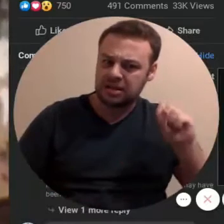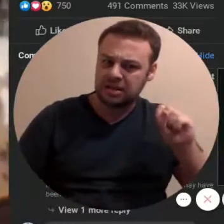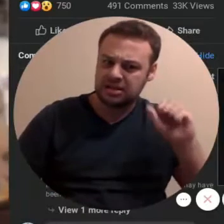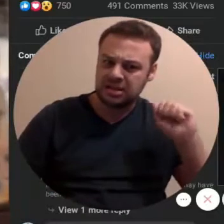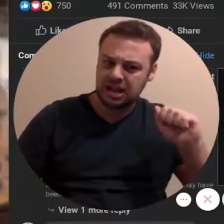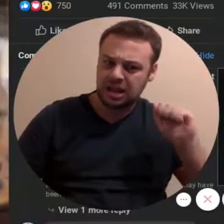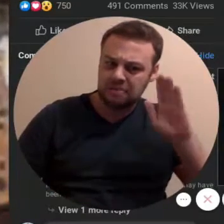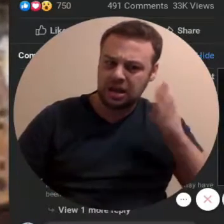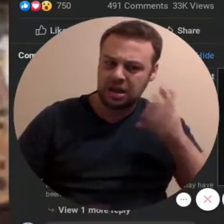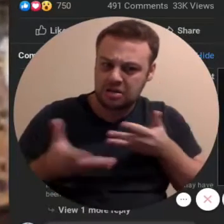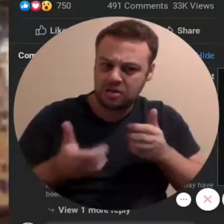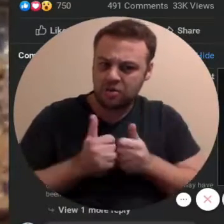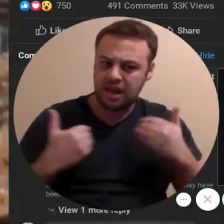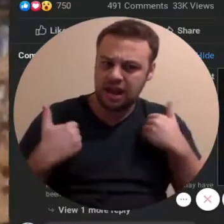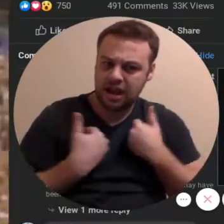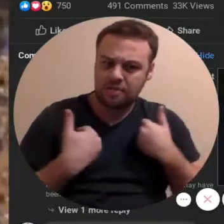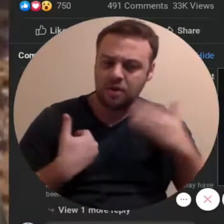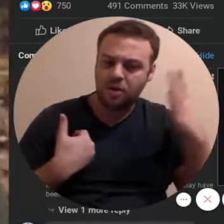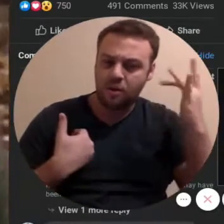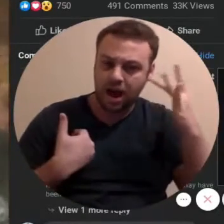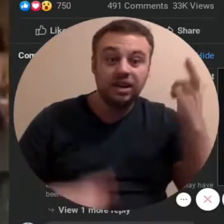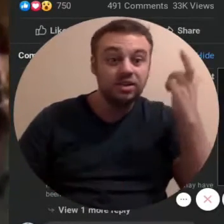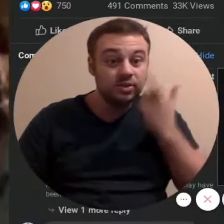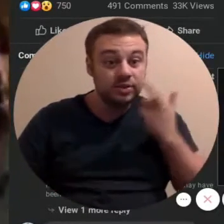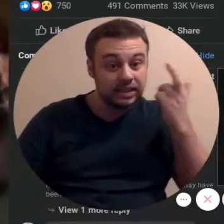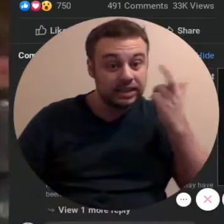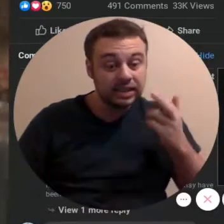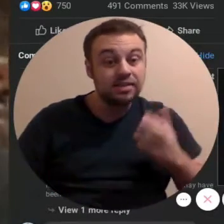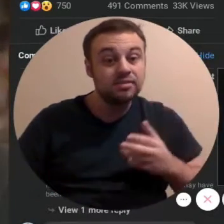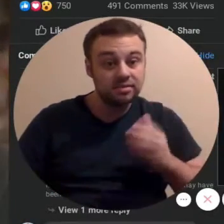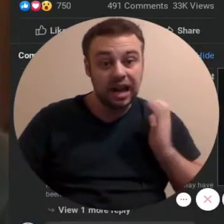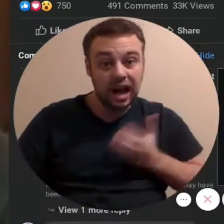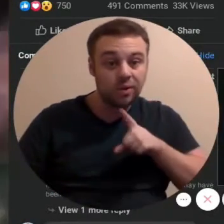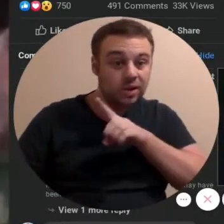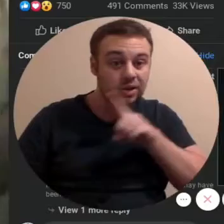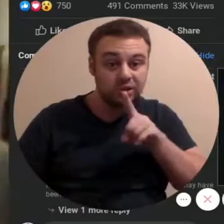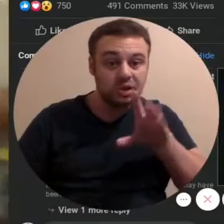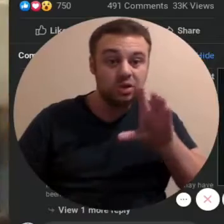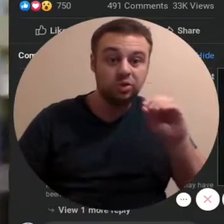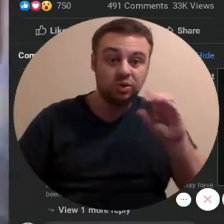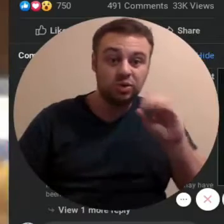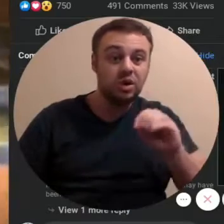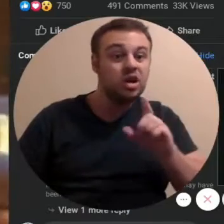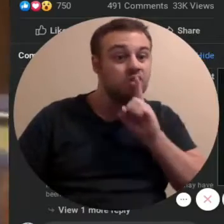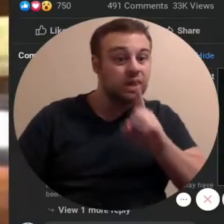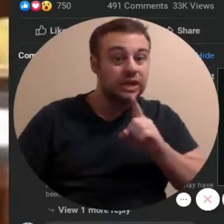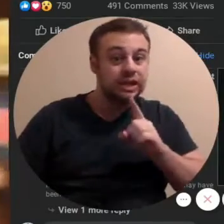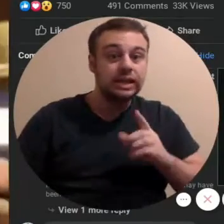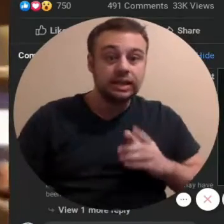Well the reason is, at Hogle Zoo, we're trying to take a lot of precautions to try and help prepare for if anybody